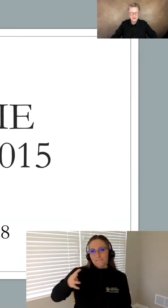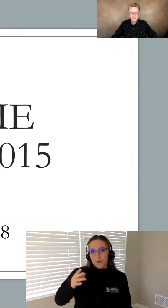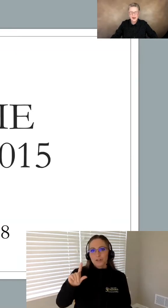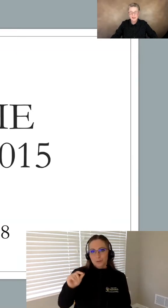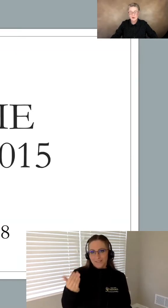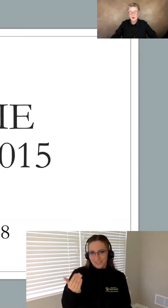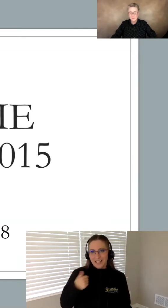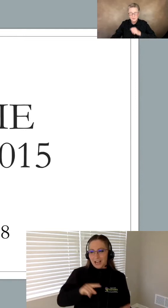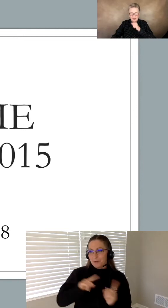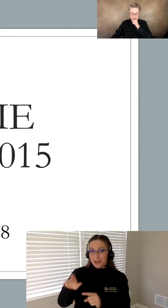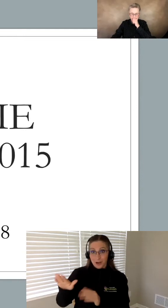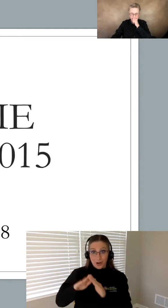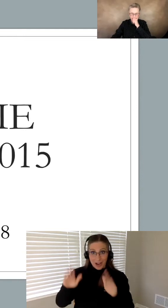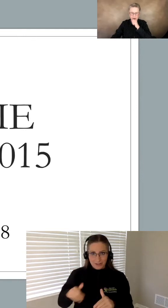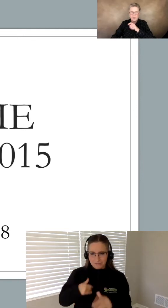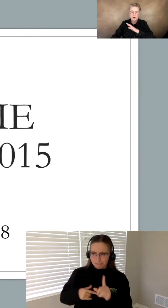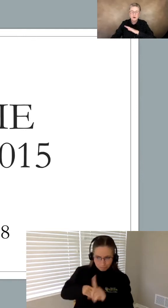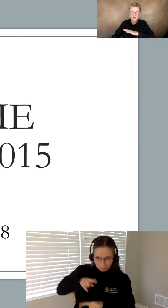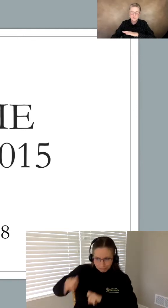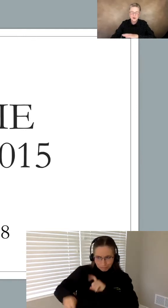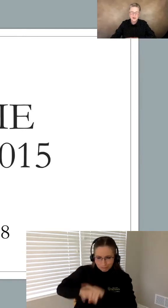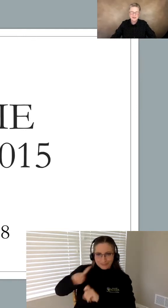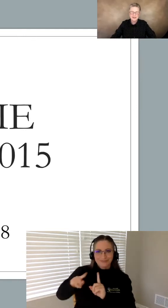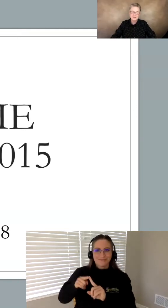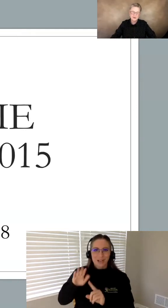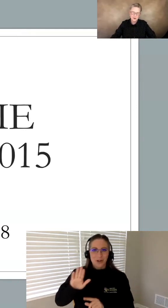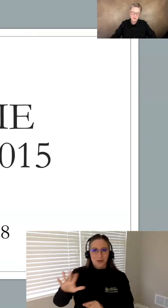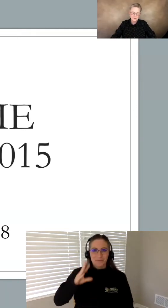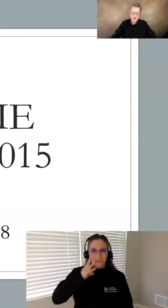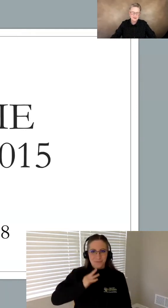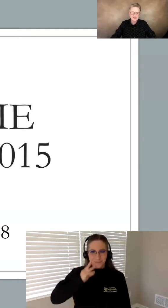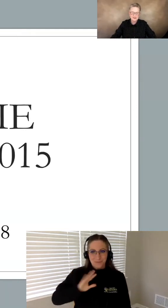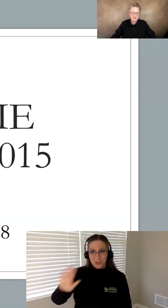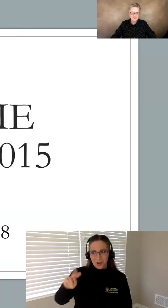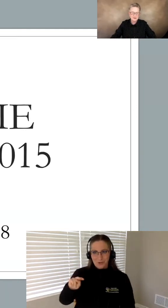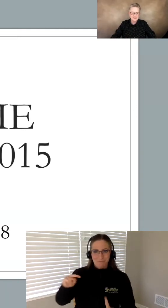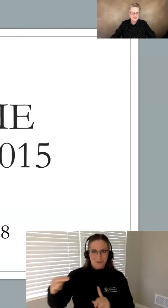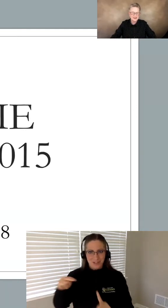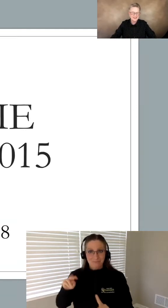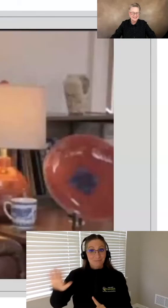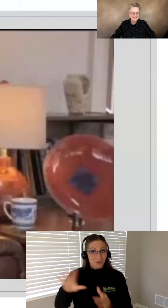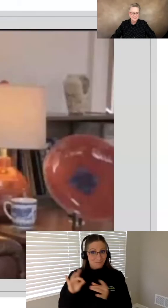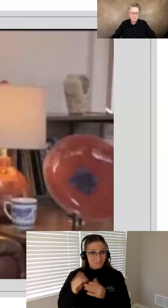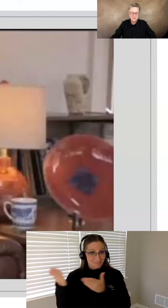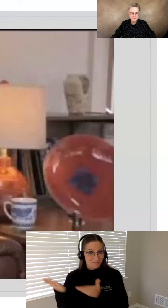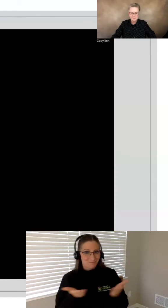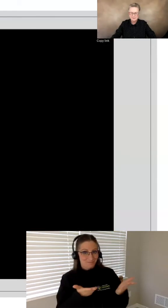to ask her about her experience from her perspective and this is what she said